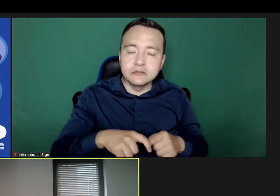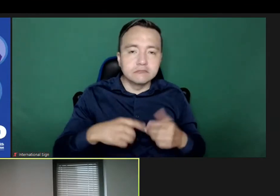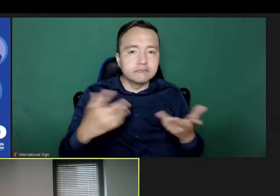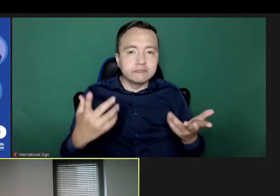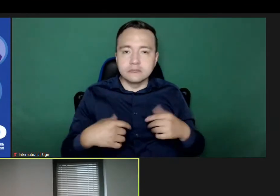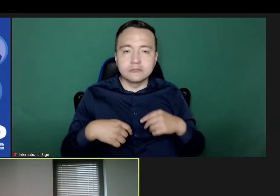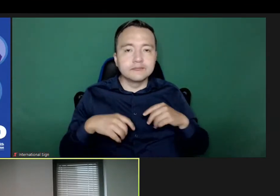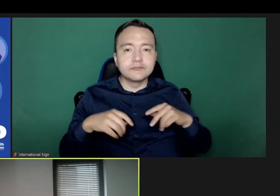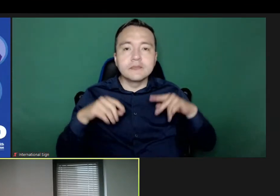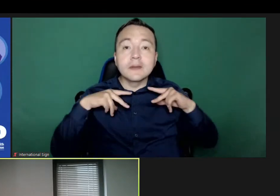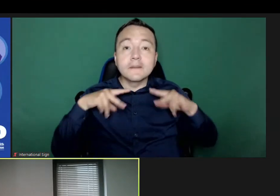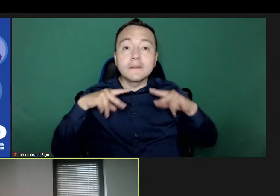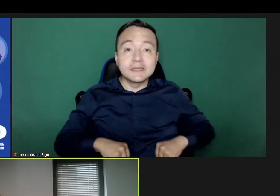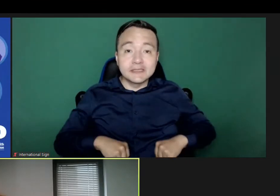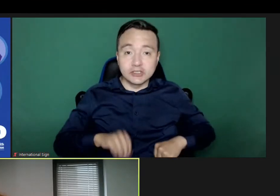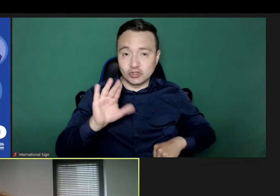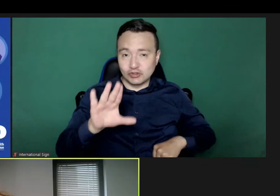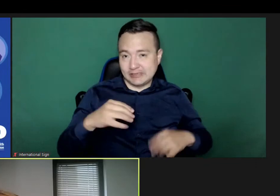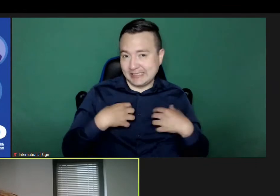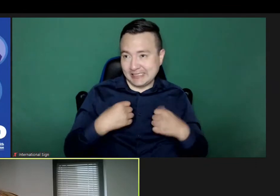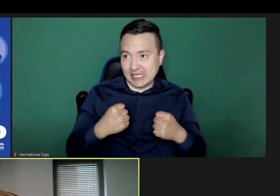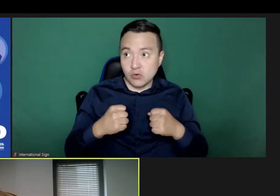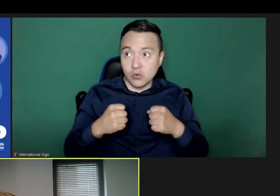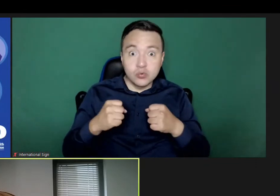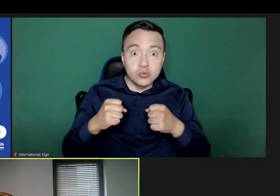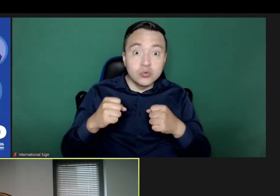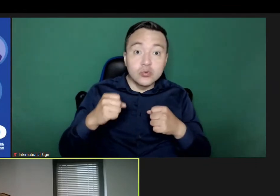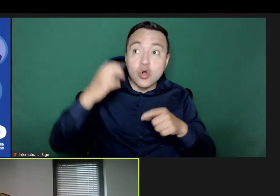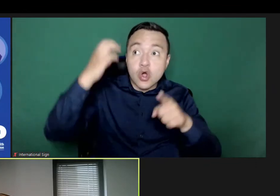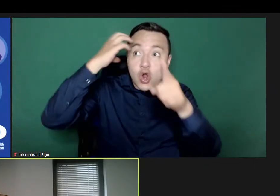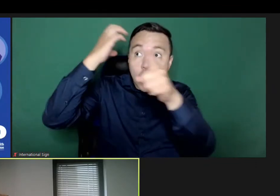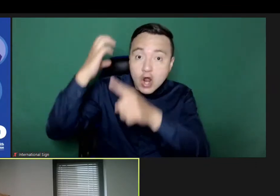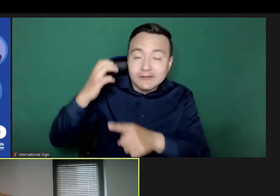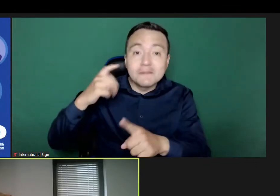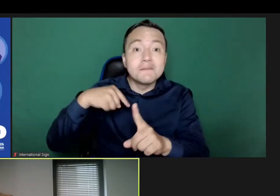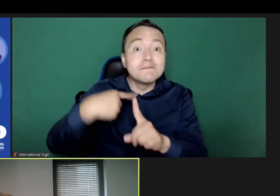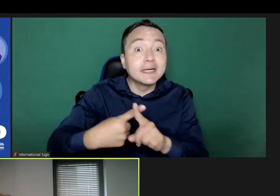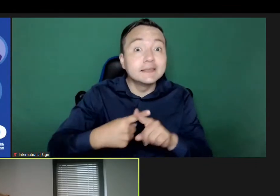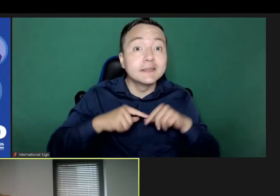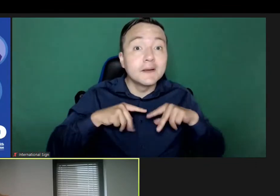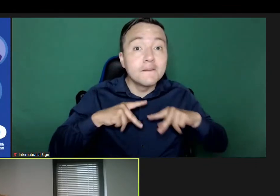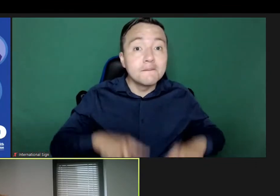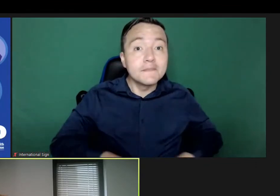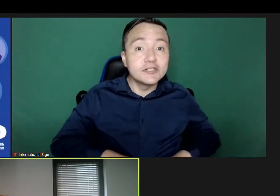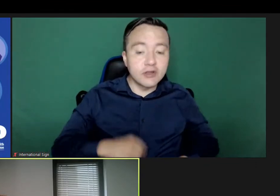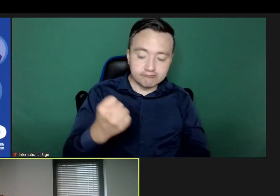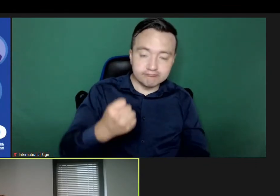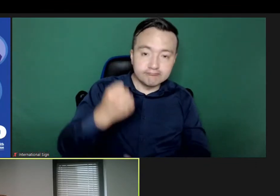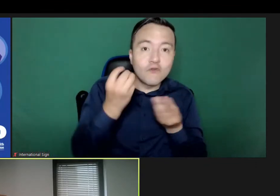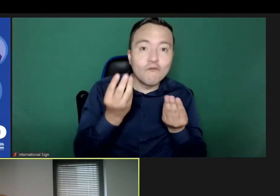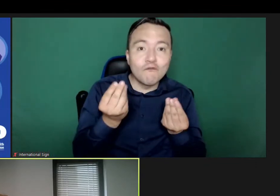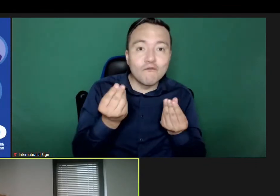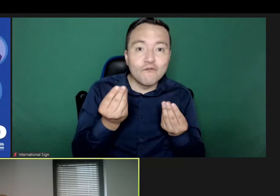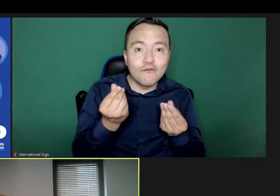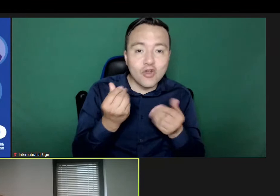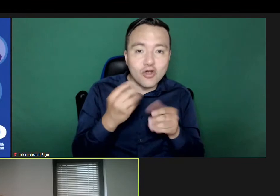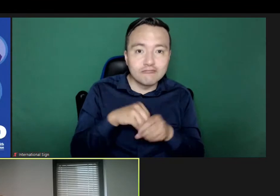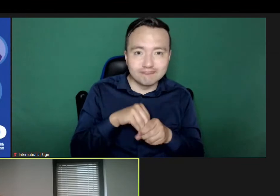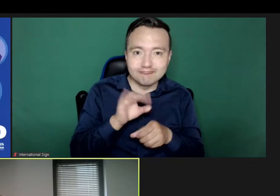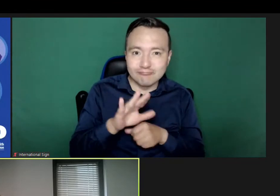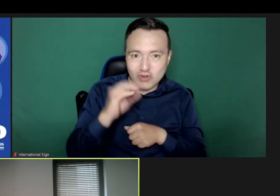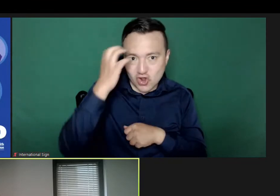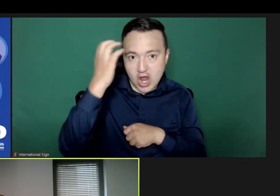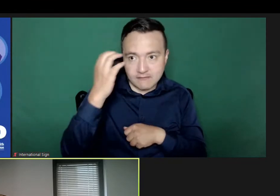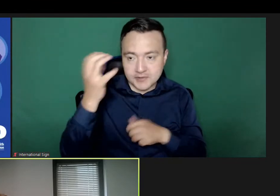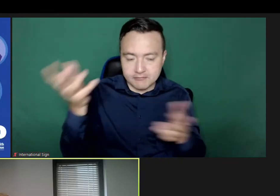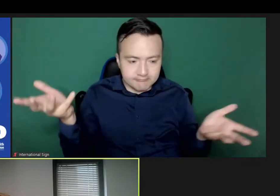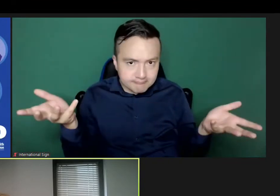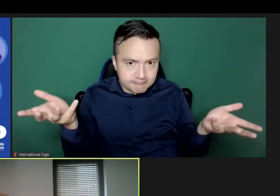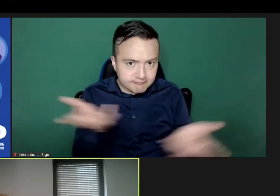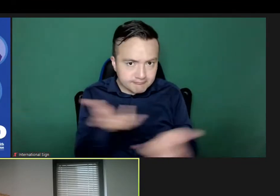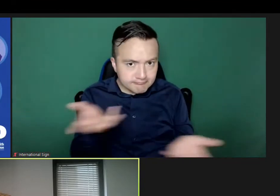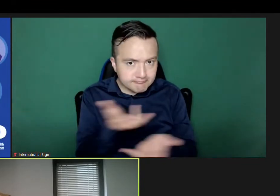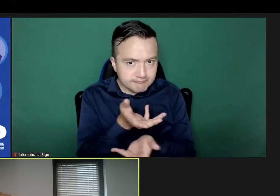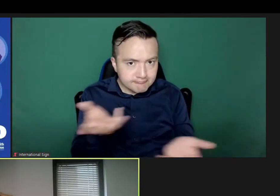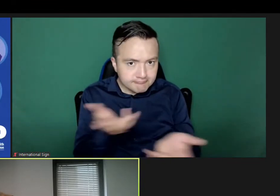that discussion away from something just discussed by the